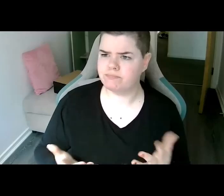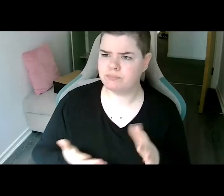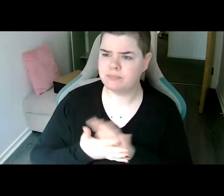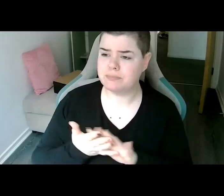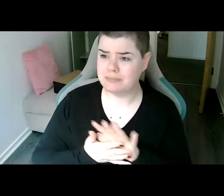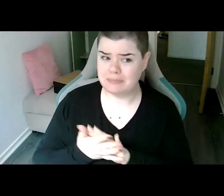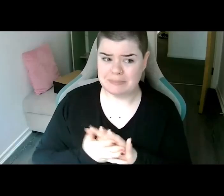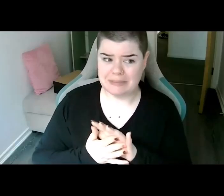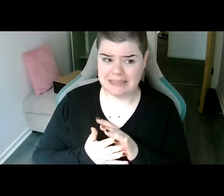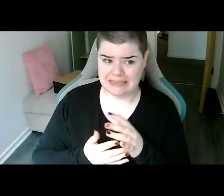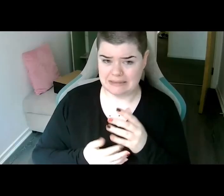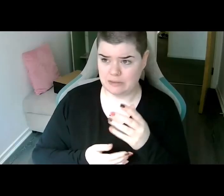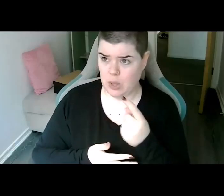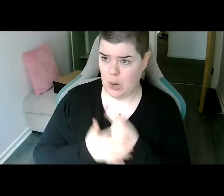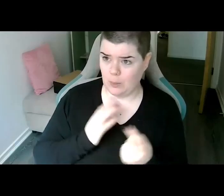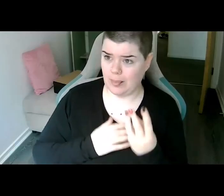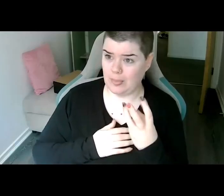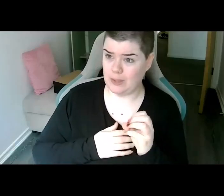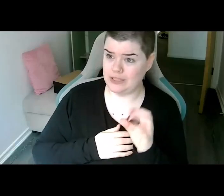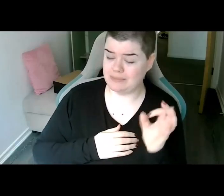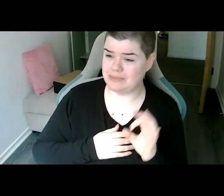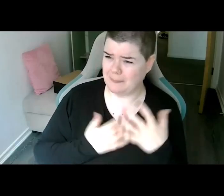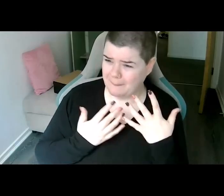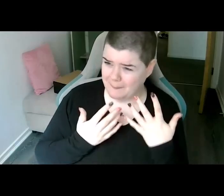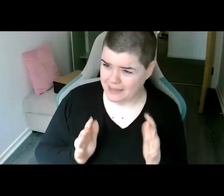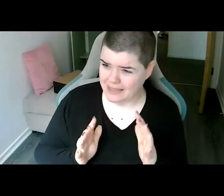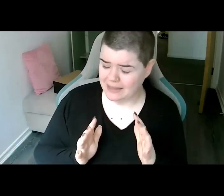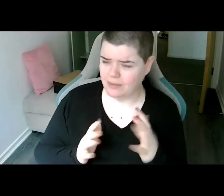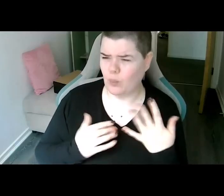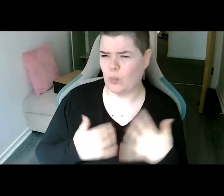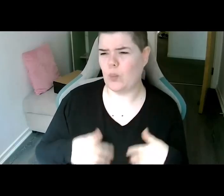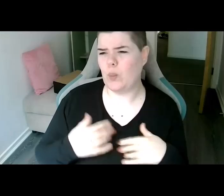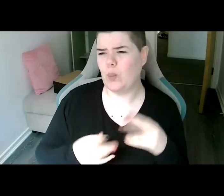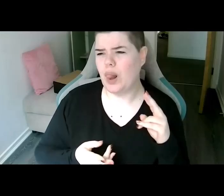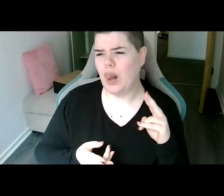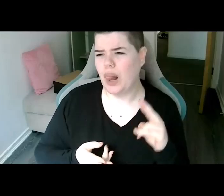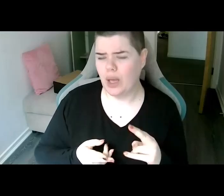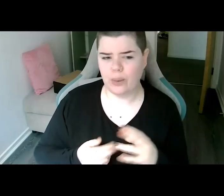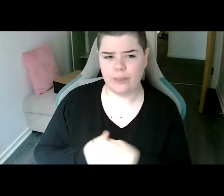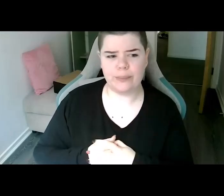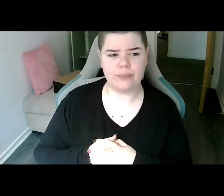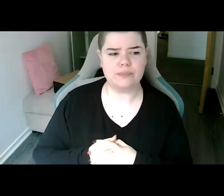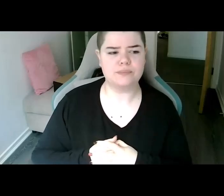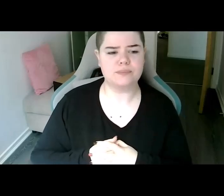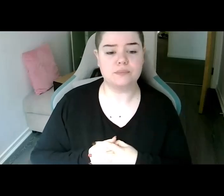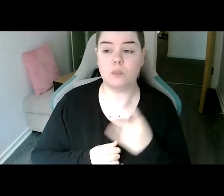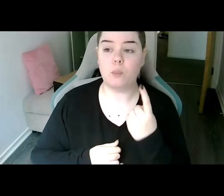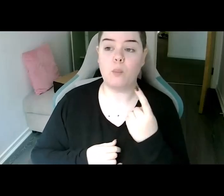Meaning only 30% of them have been which is a very, very low number.